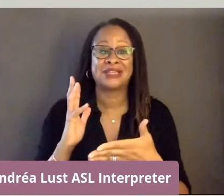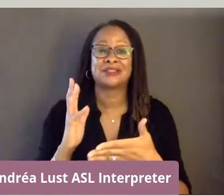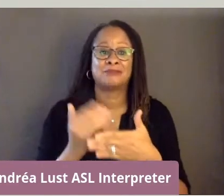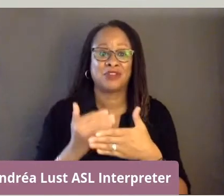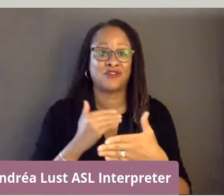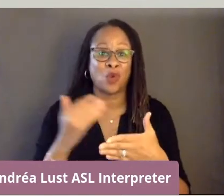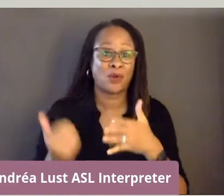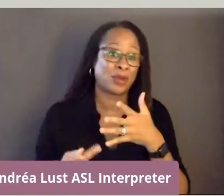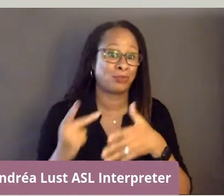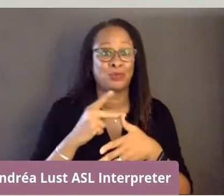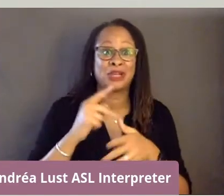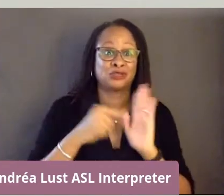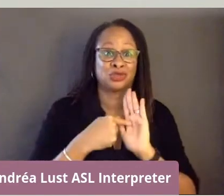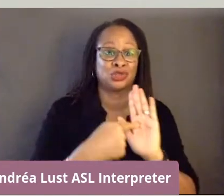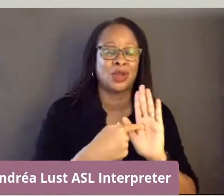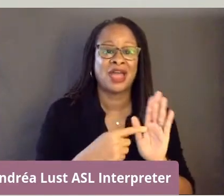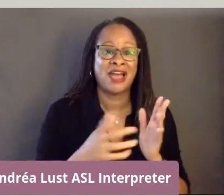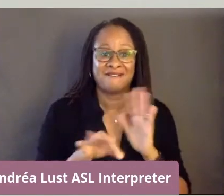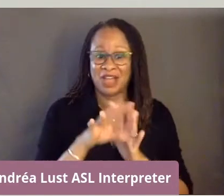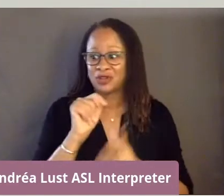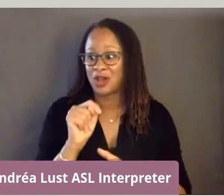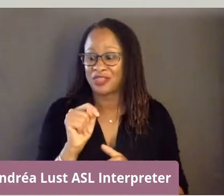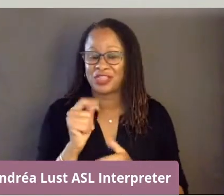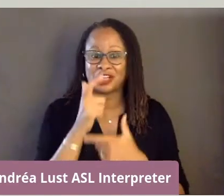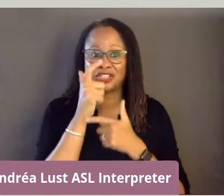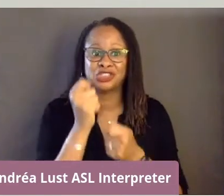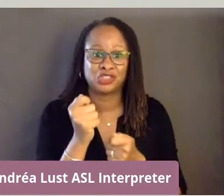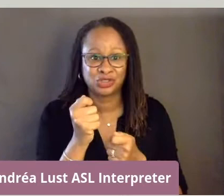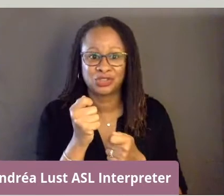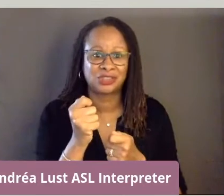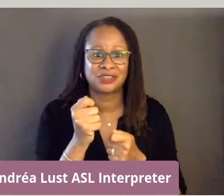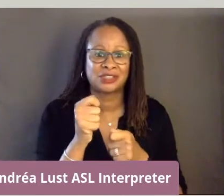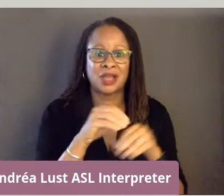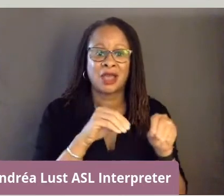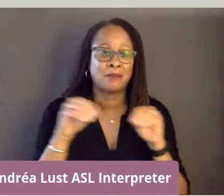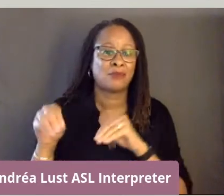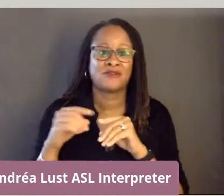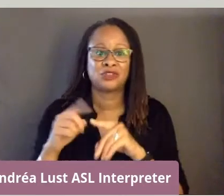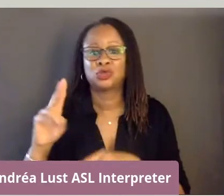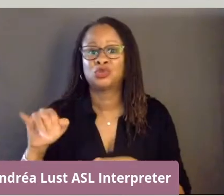we found out that they were interested in making premier during June because it was Pride